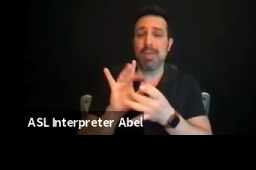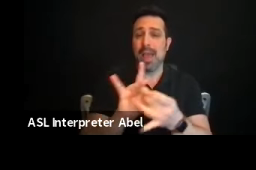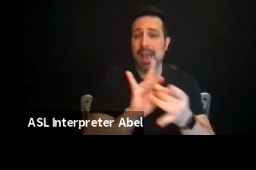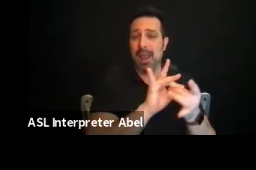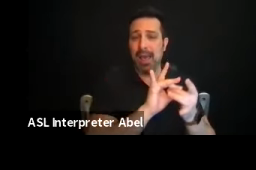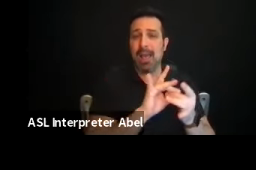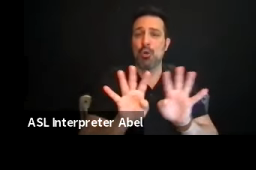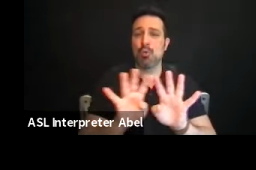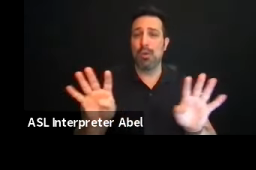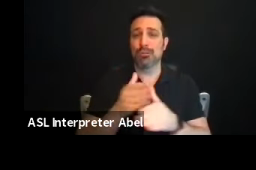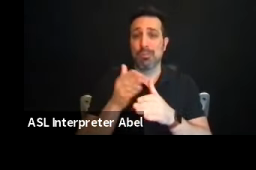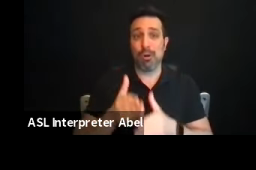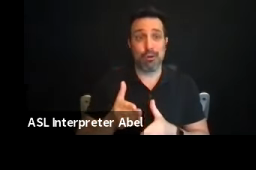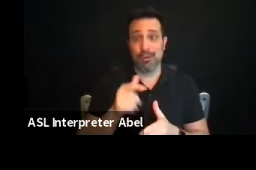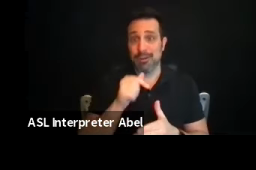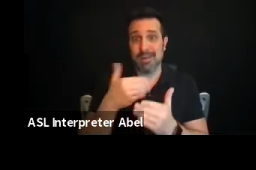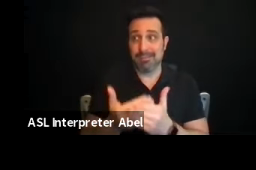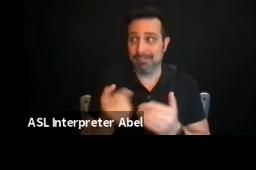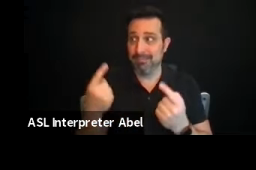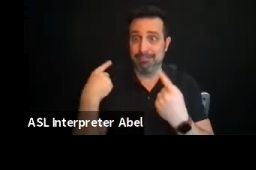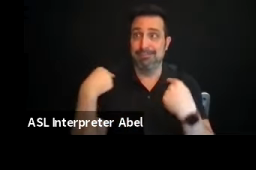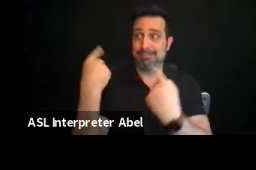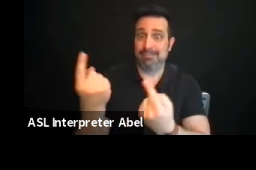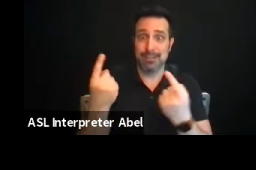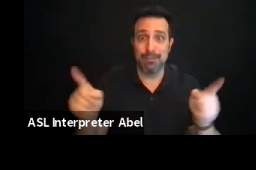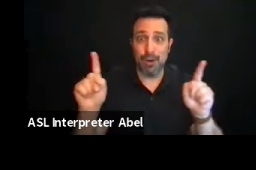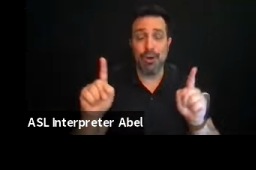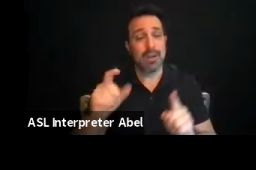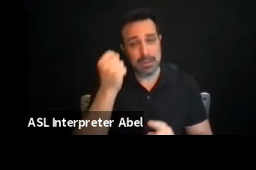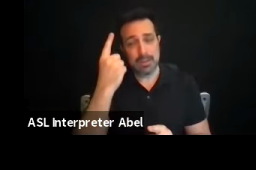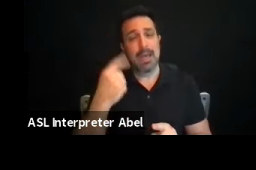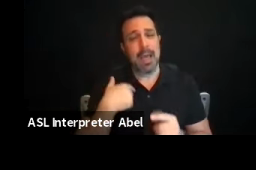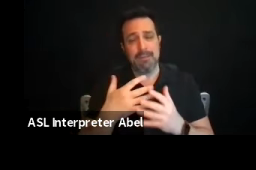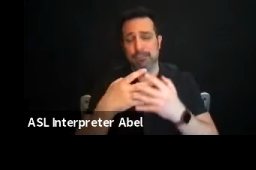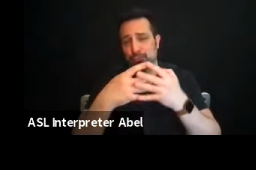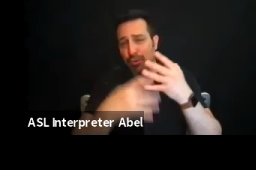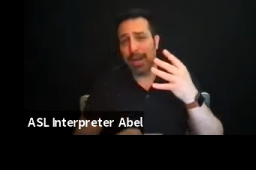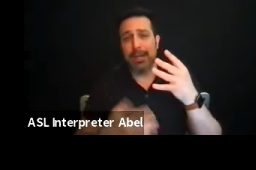legislative session is nearing it's end and some of the legislative bills that the ACLU of Oregon championed with our allies